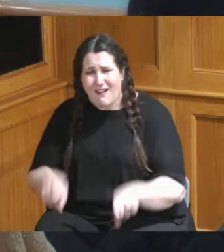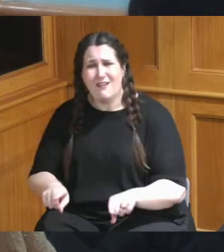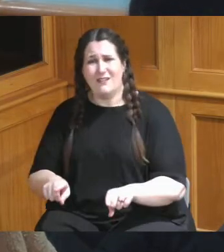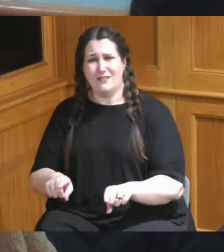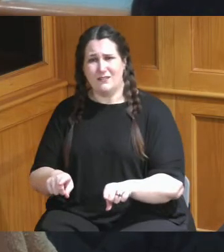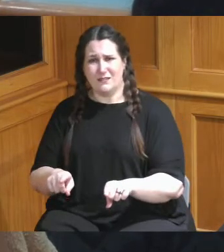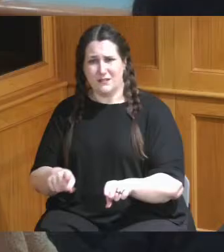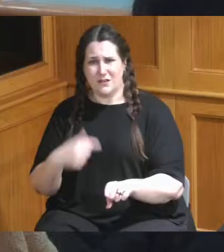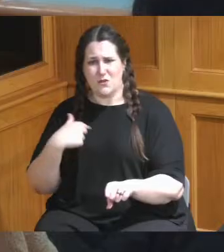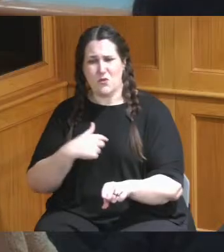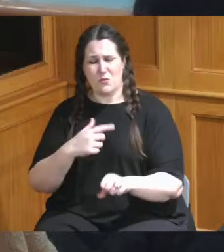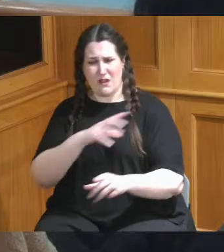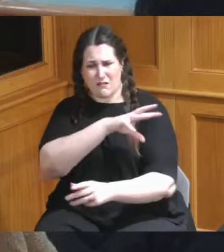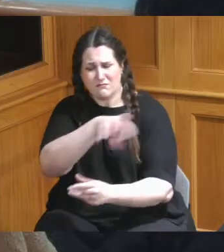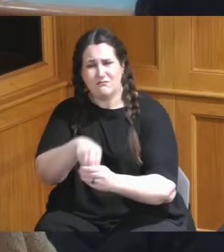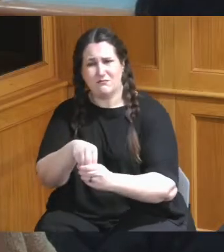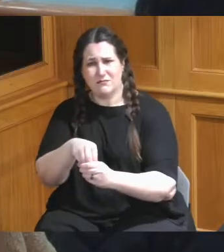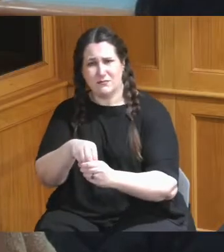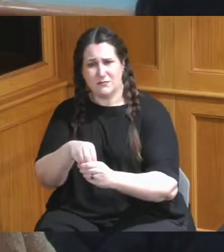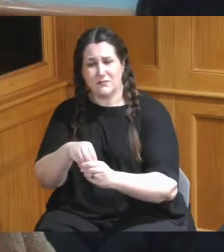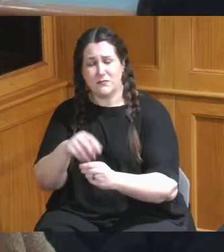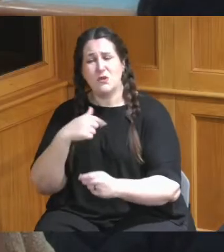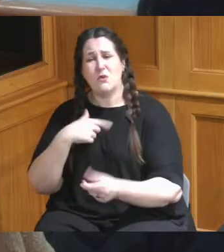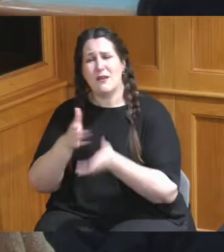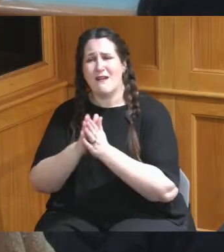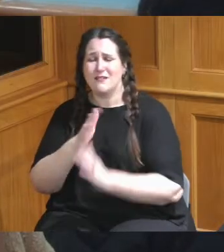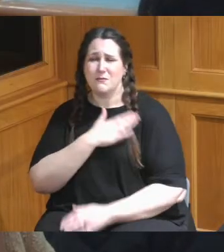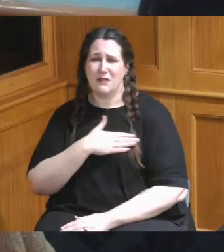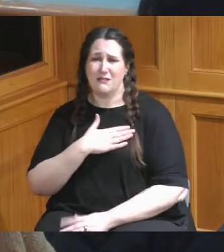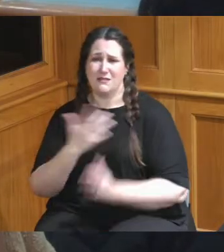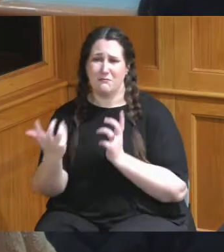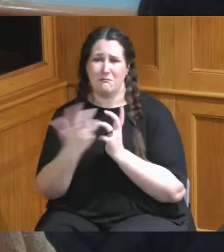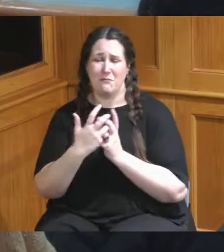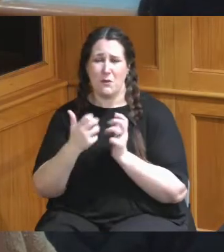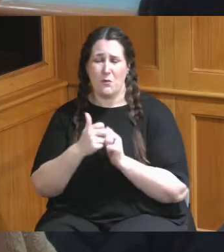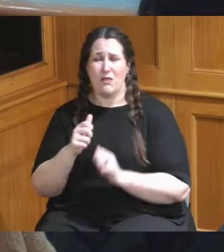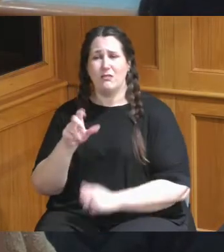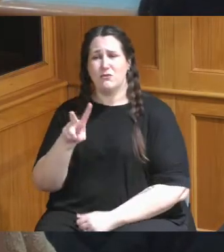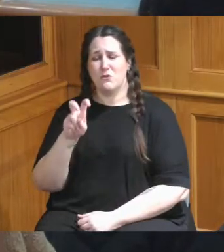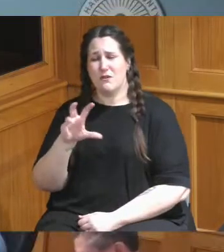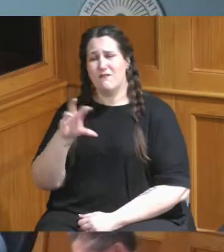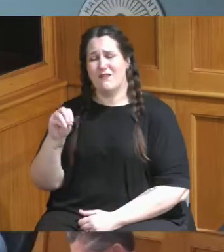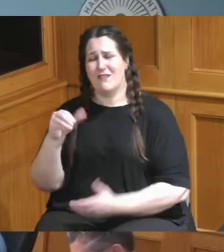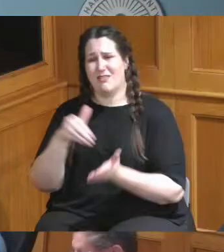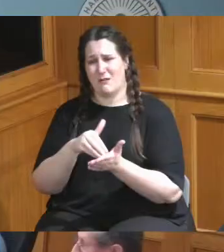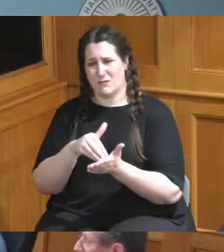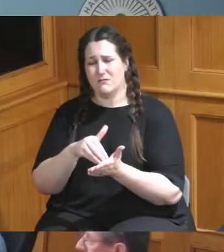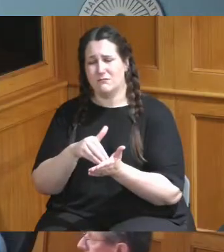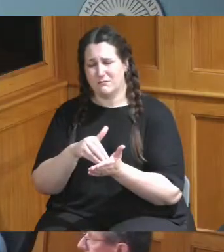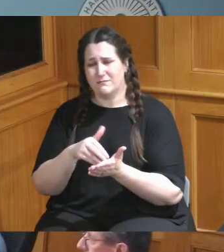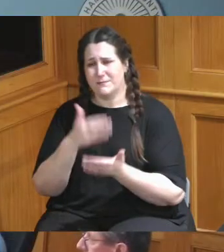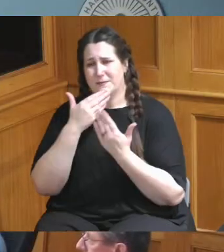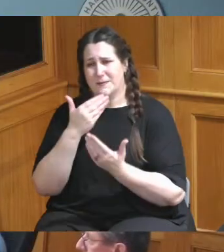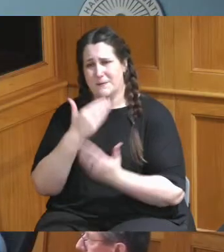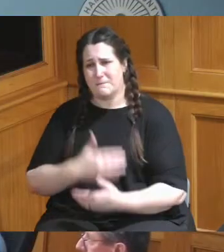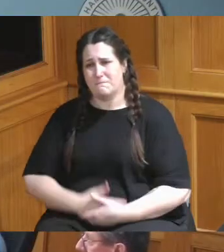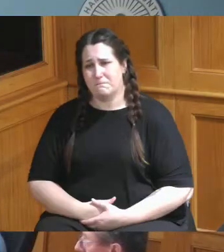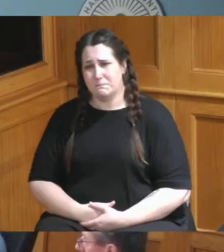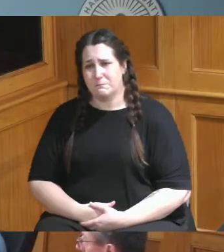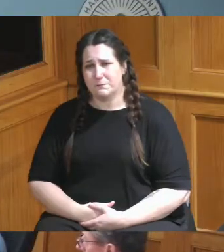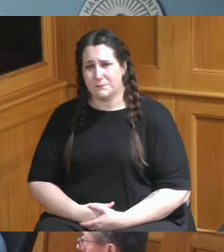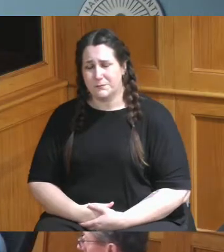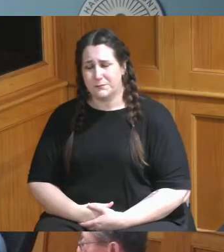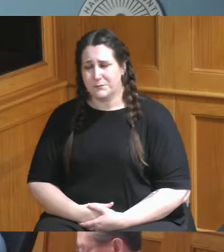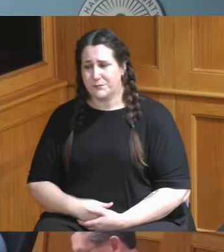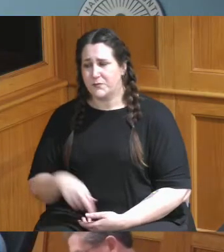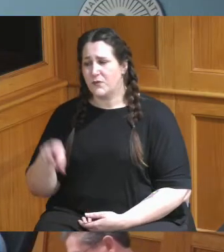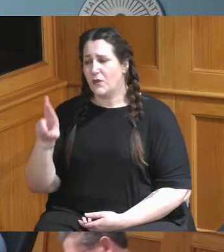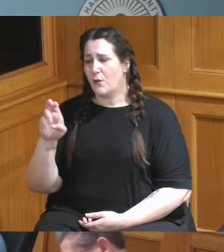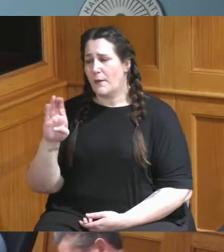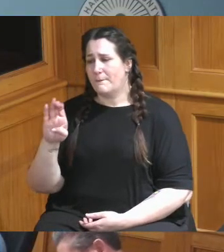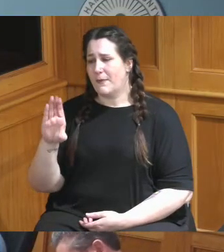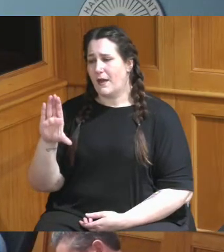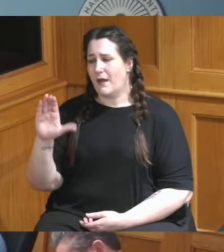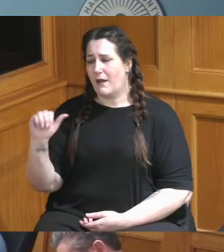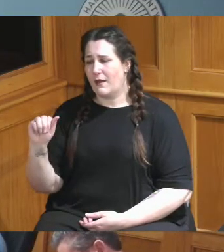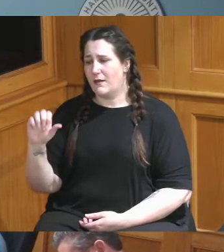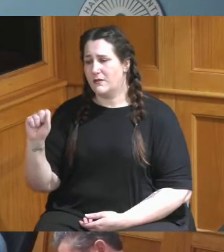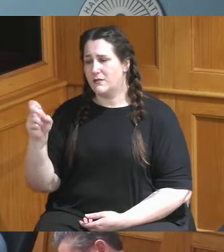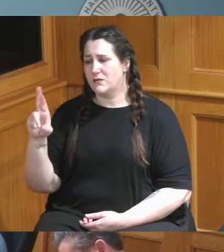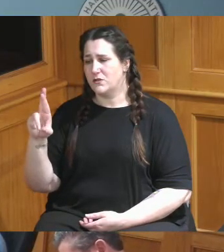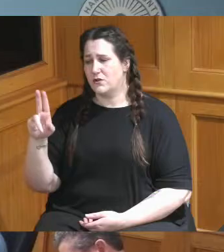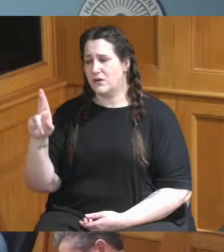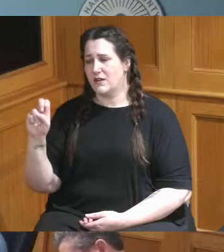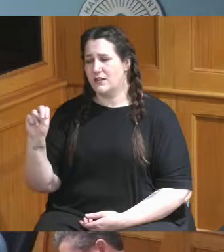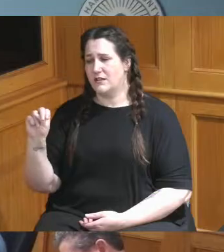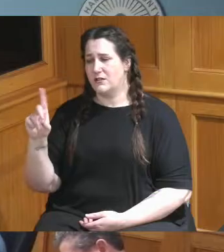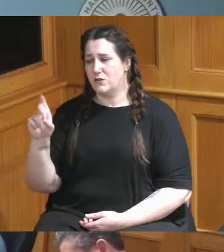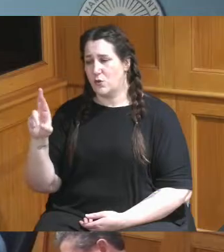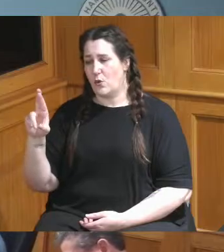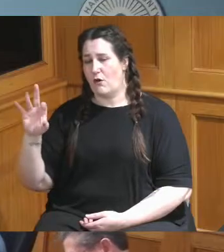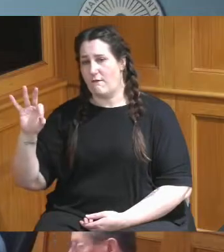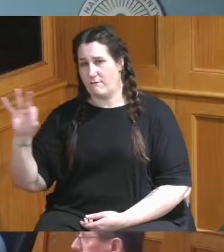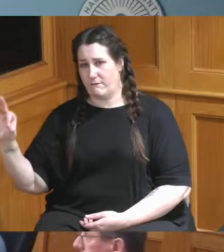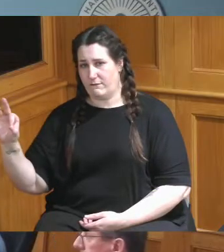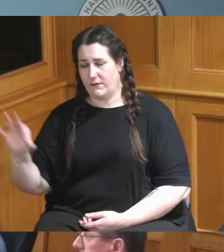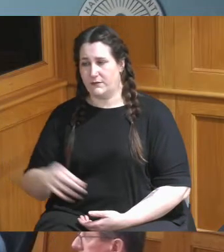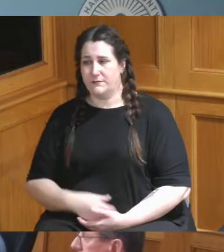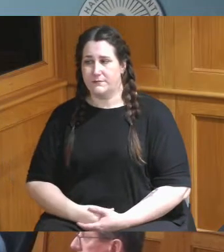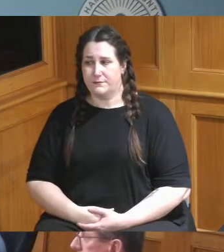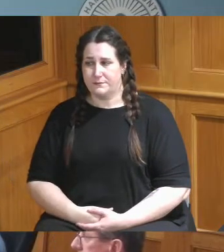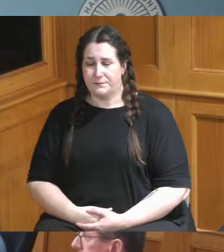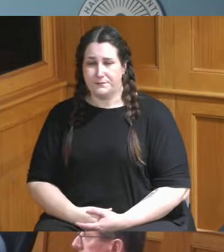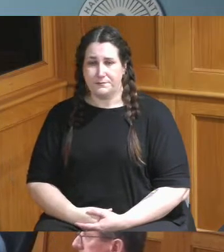part and we ask you to meet us at $250,000. Thank you. Thank you. Rebecca Surendorf. Welcome. Good